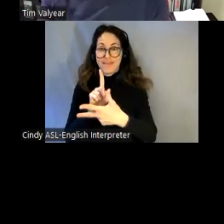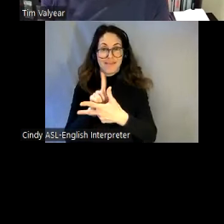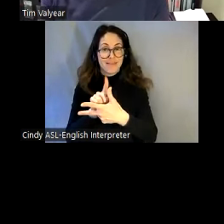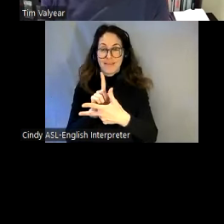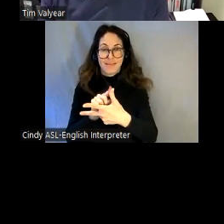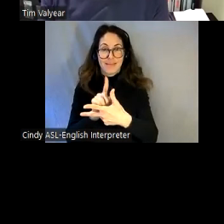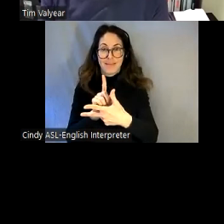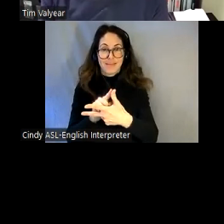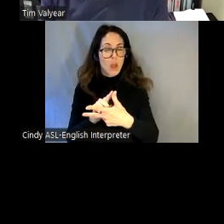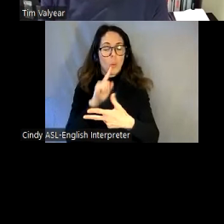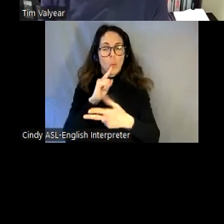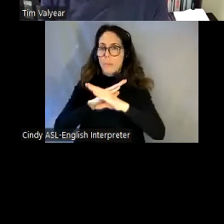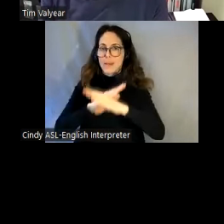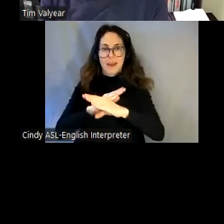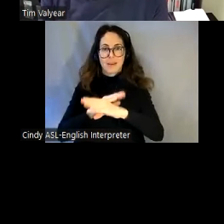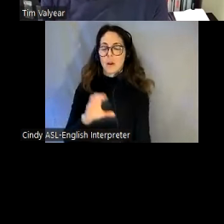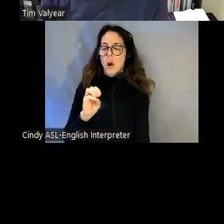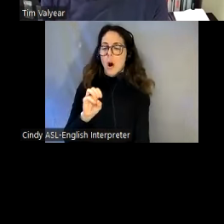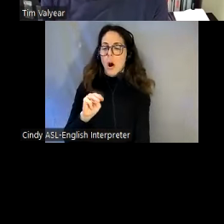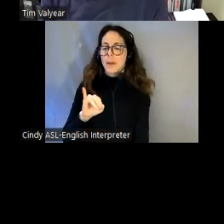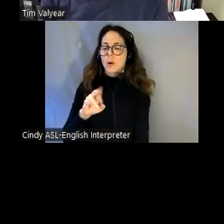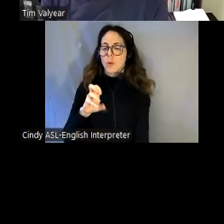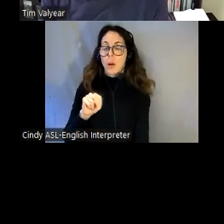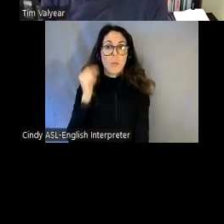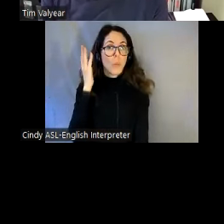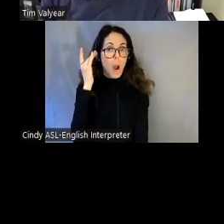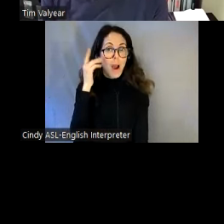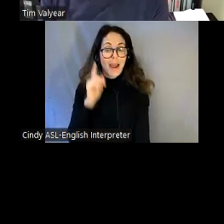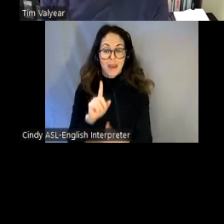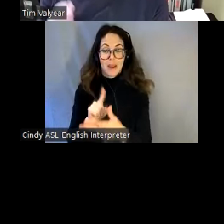size that you would normally see with COVID. It is not